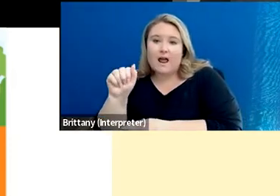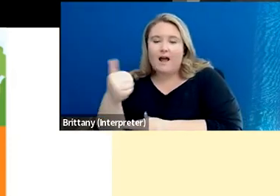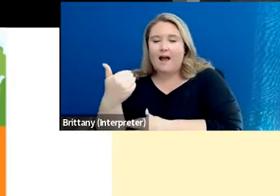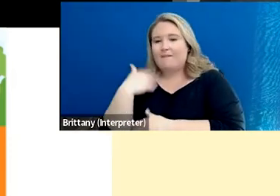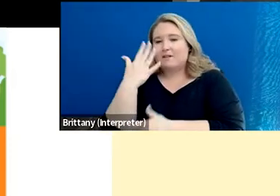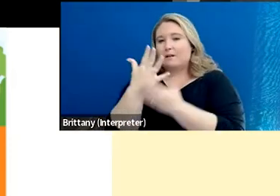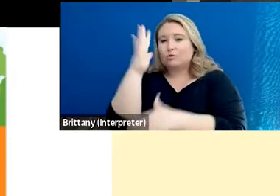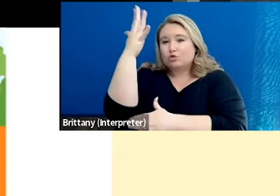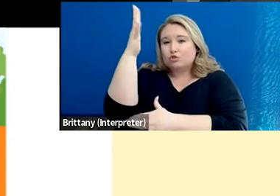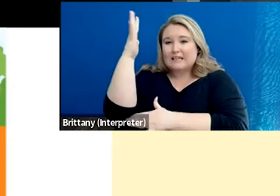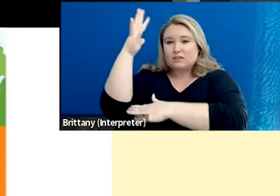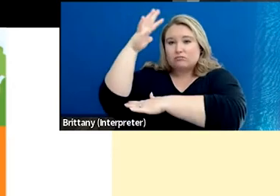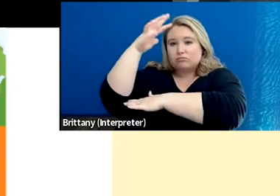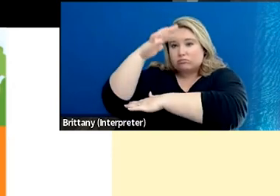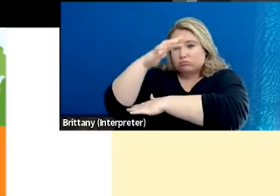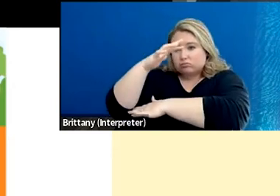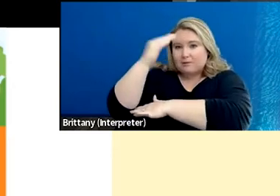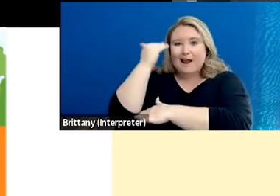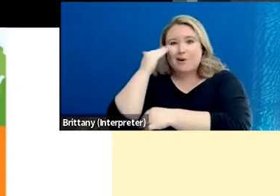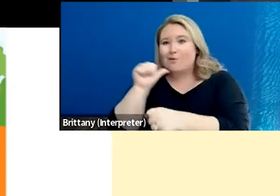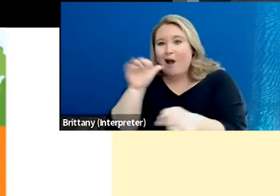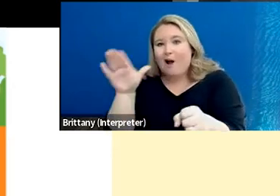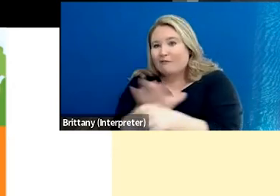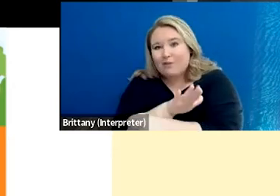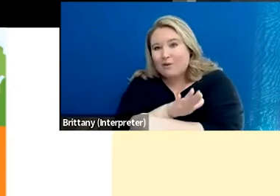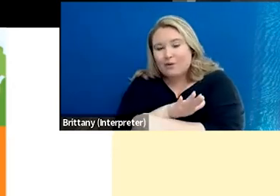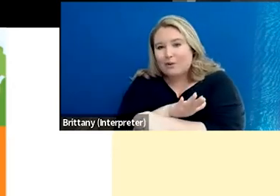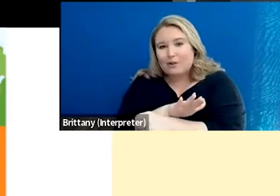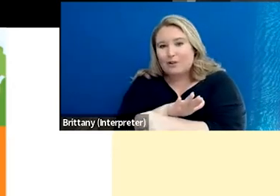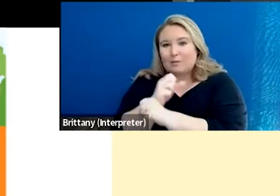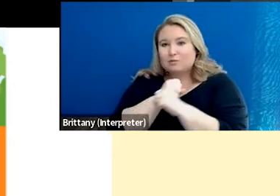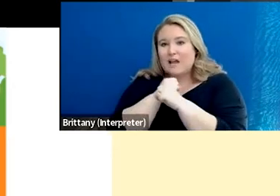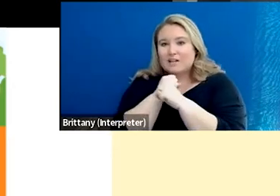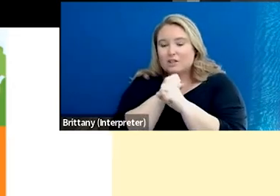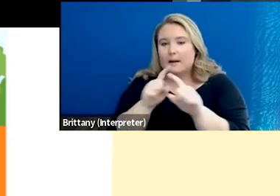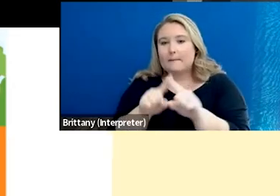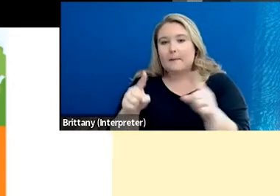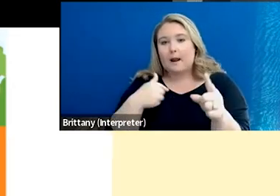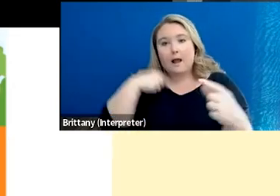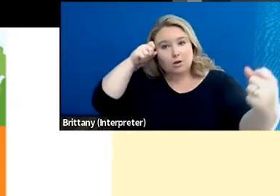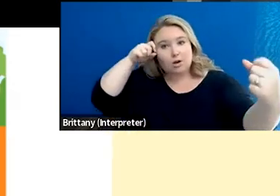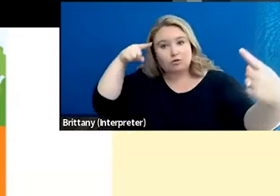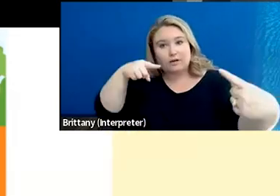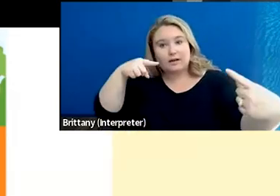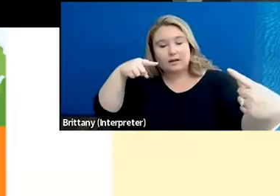I know it's not full protection from when it rains, but we do agree that full bus shelters